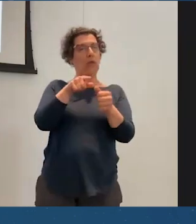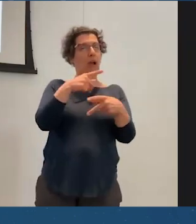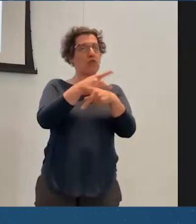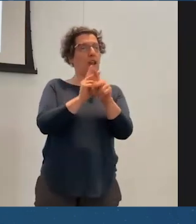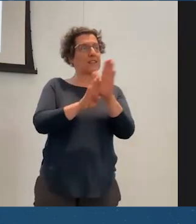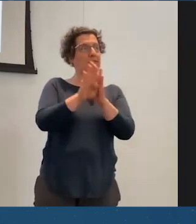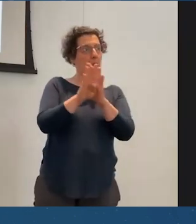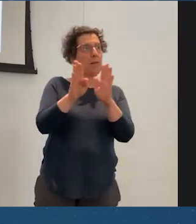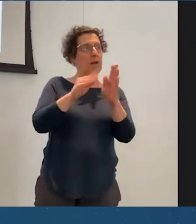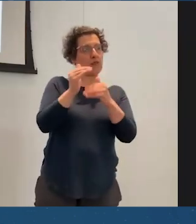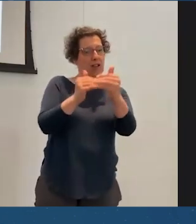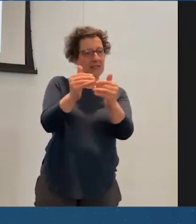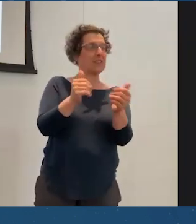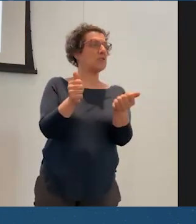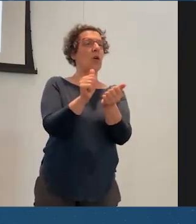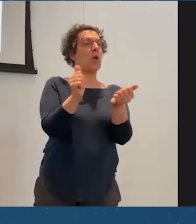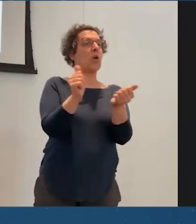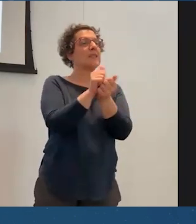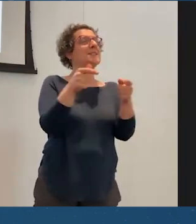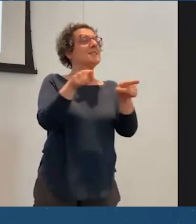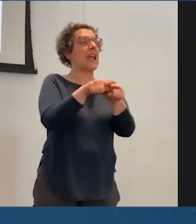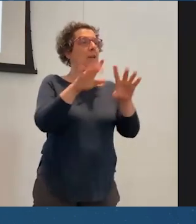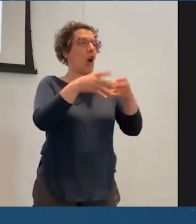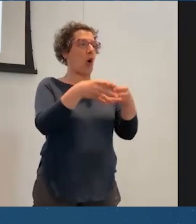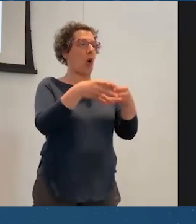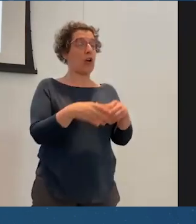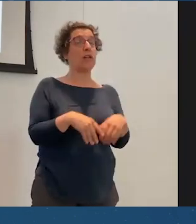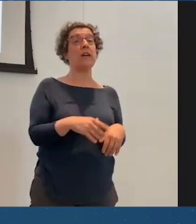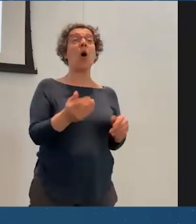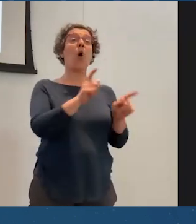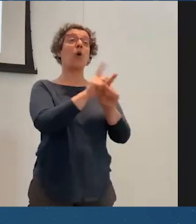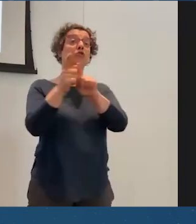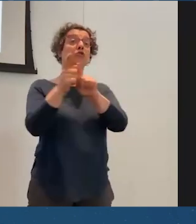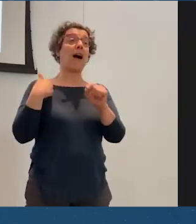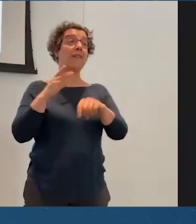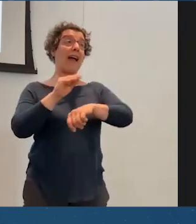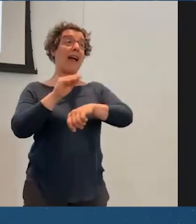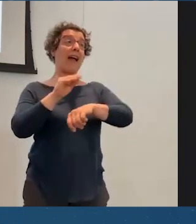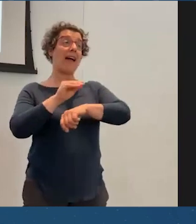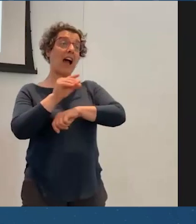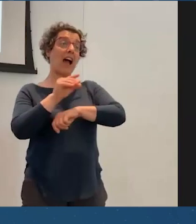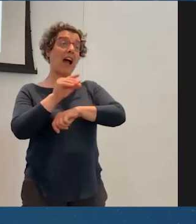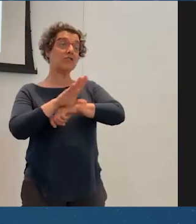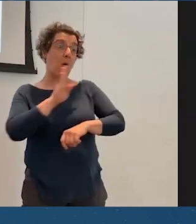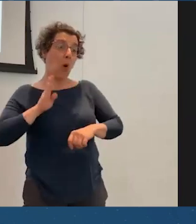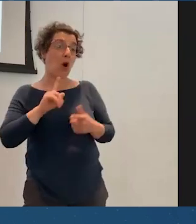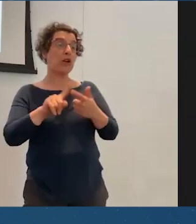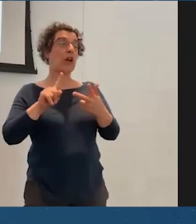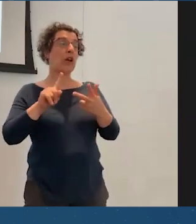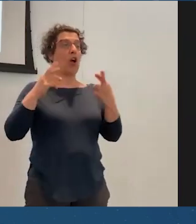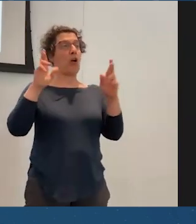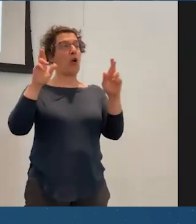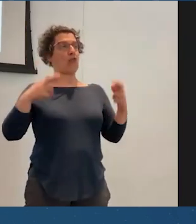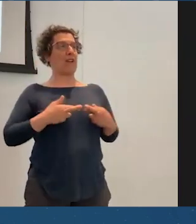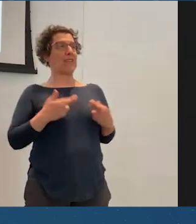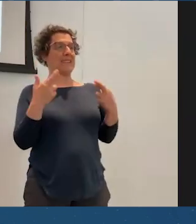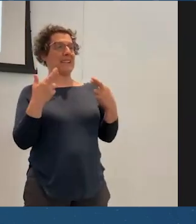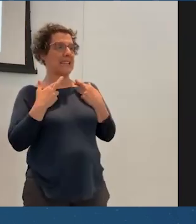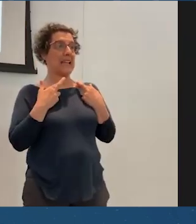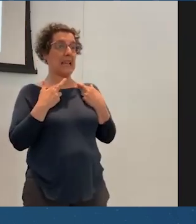And then there are other forms like advisory boards or what we call residencies, where we invite community members to come.